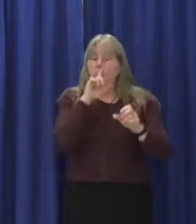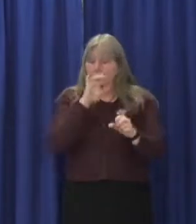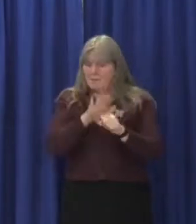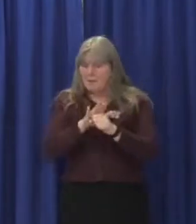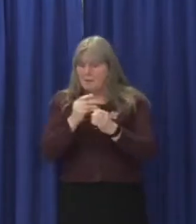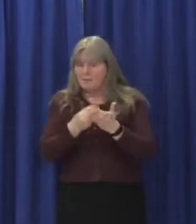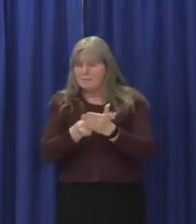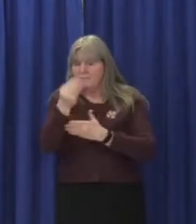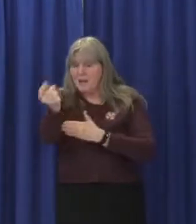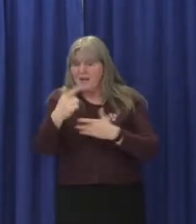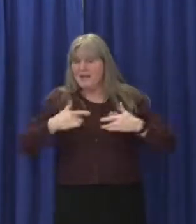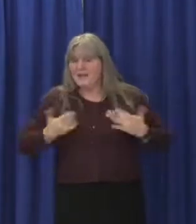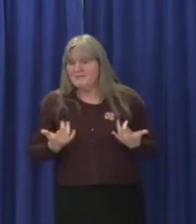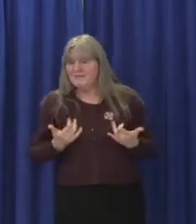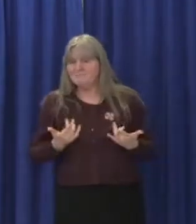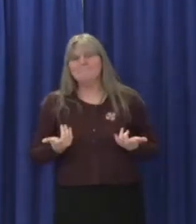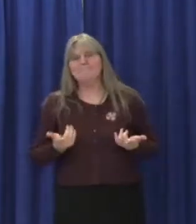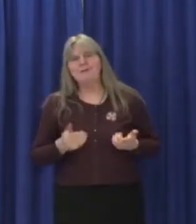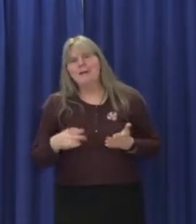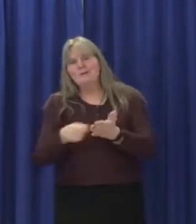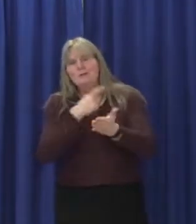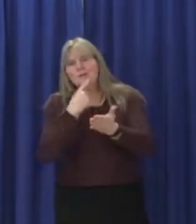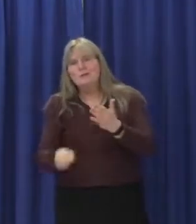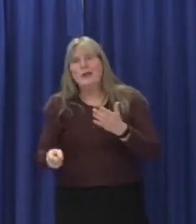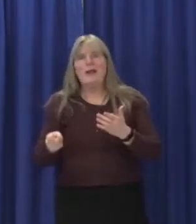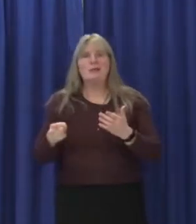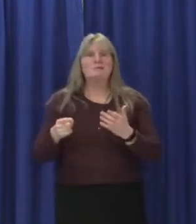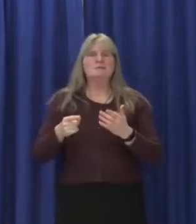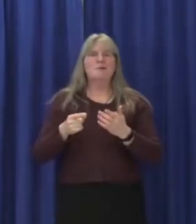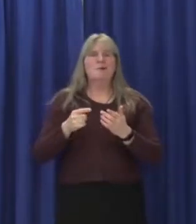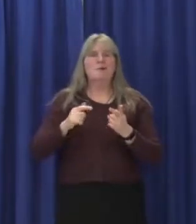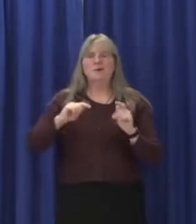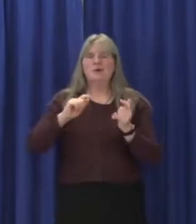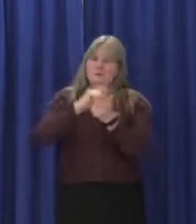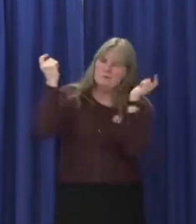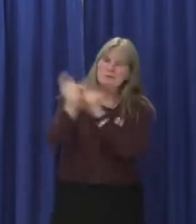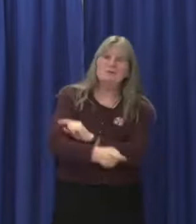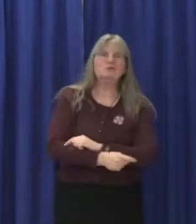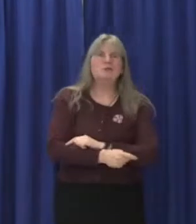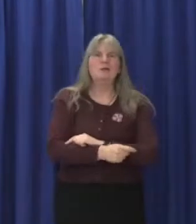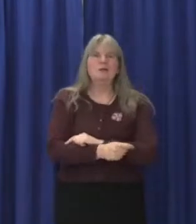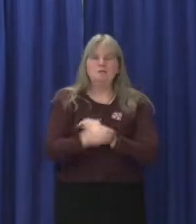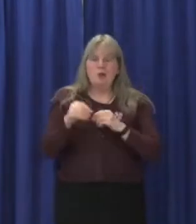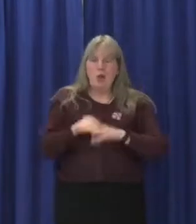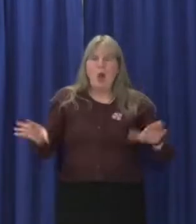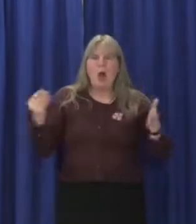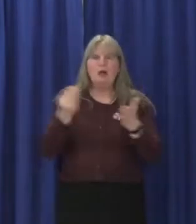events that have had to either cancel or significantly alter themselves because of these